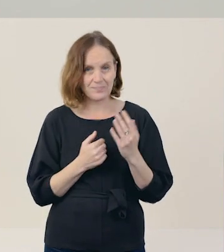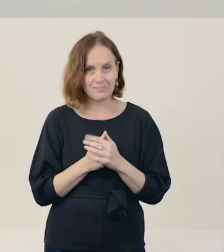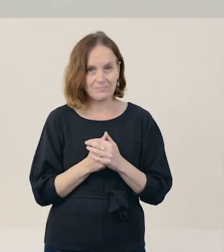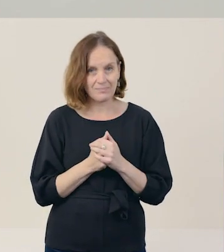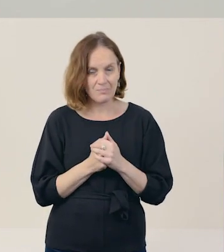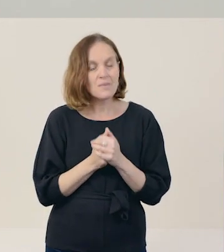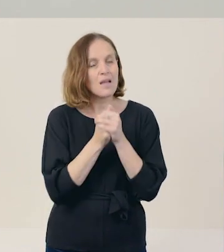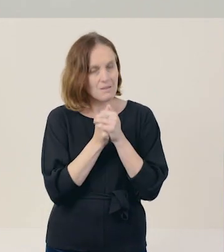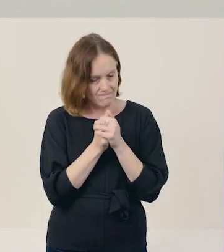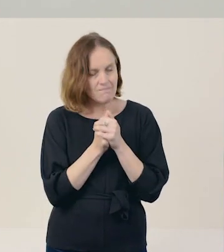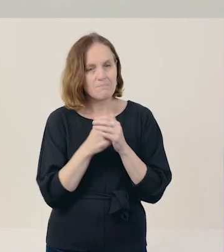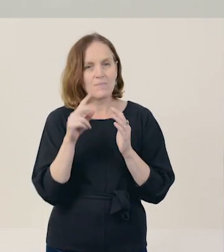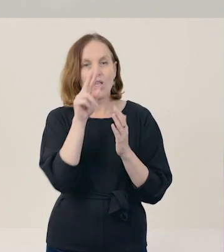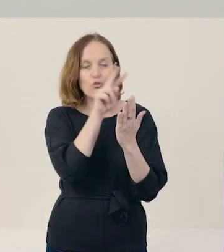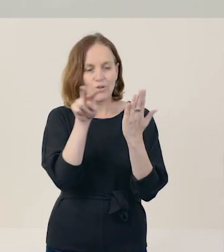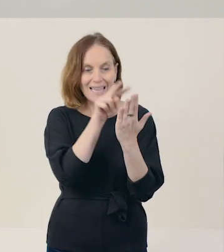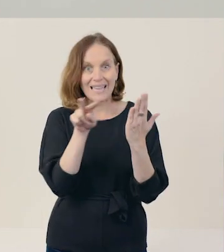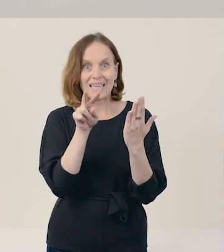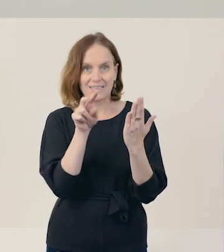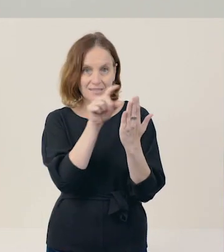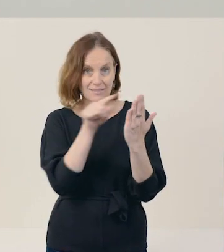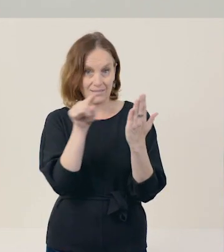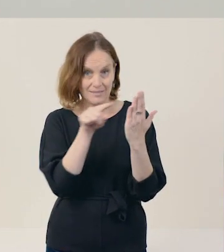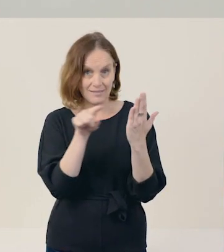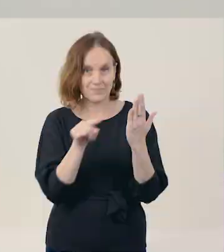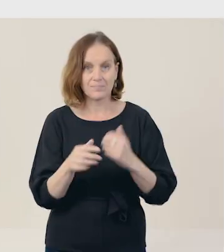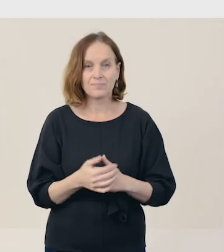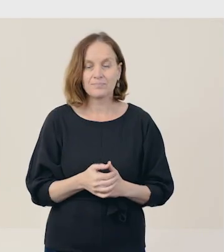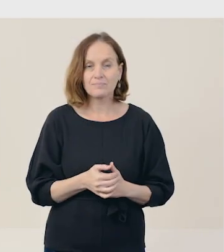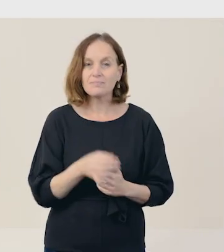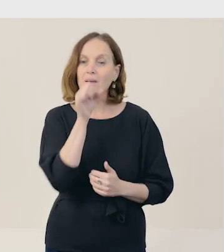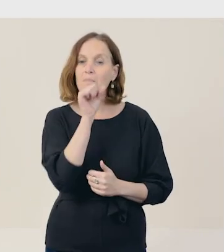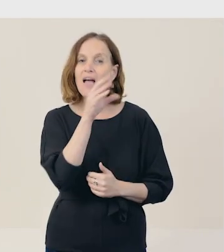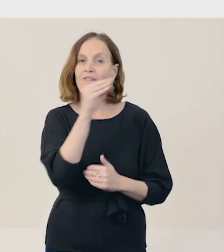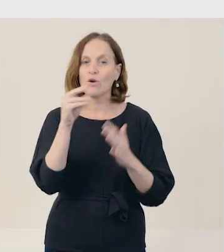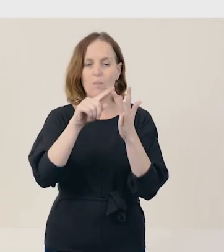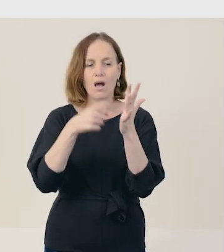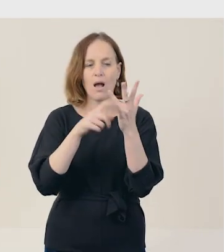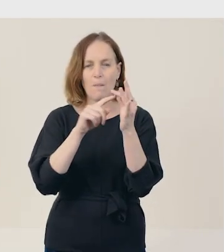Let's begin by reading the first few stanzas of the poem. 'The Man from Ironbark'.